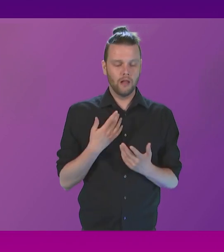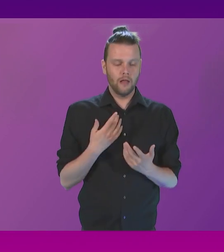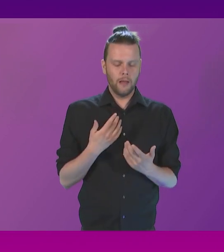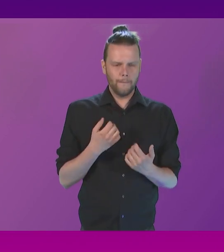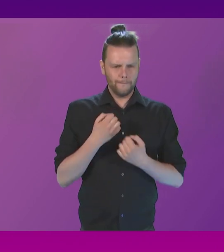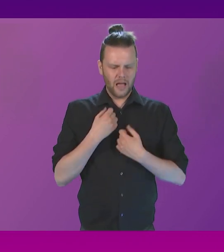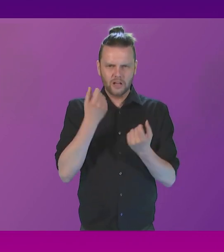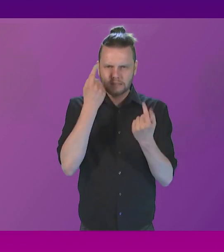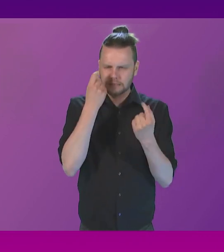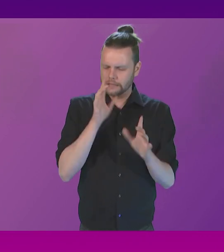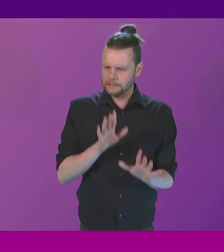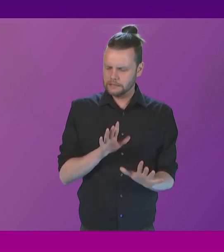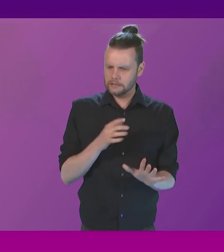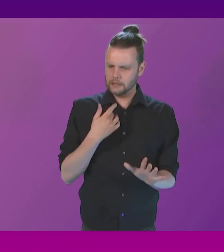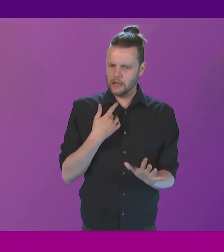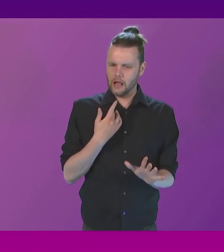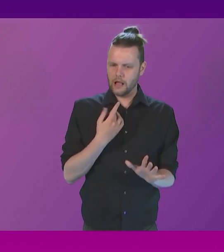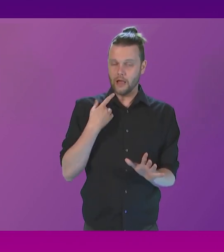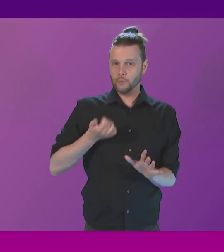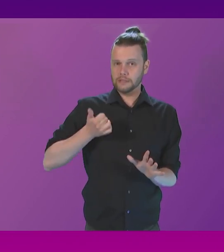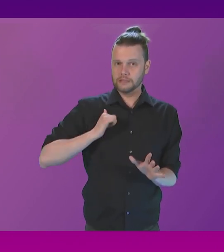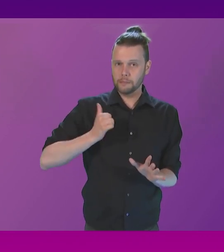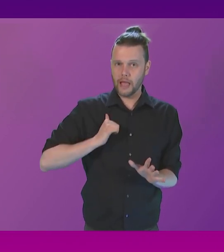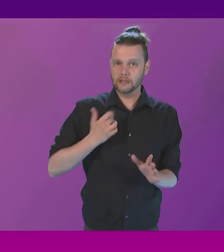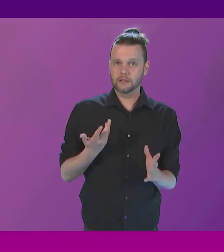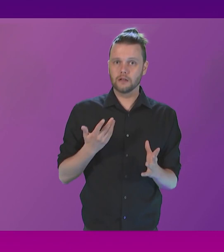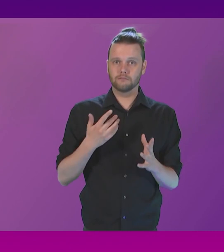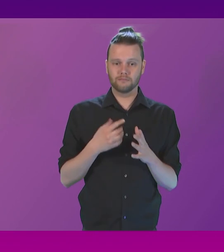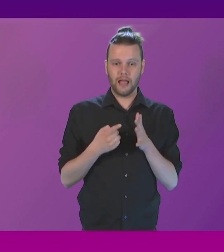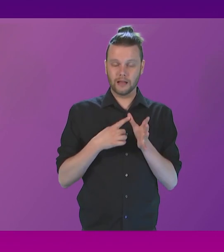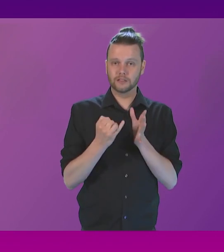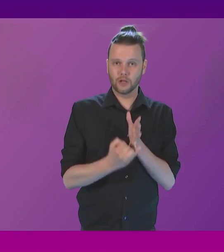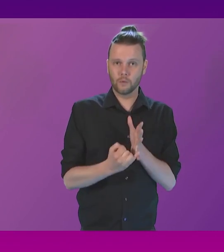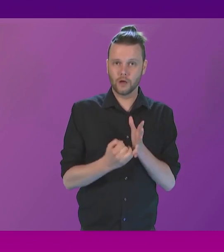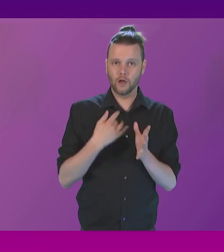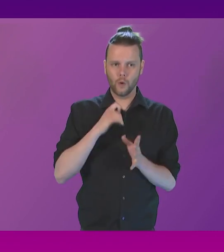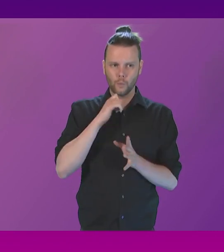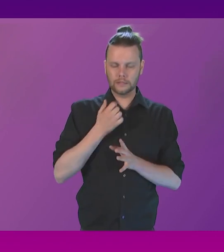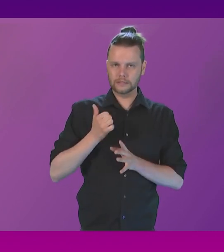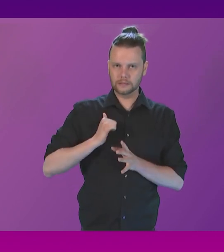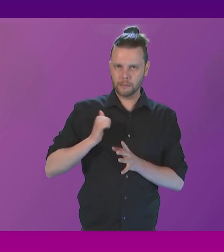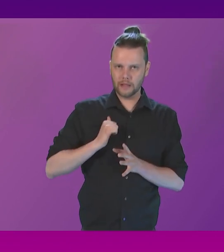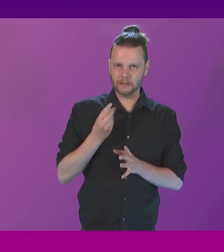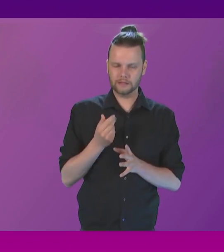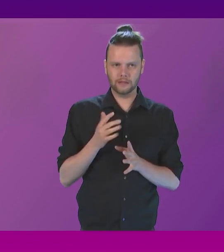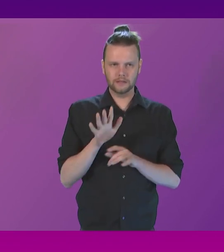understanding—I am sure that Anas Sarwar would expect this—that a level of media monitoring